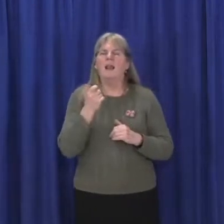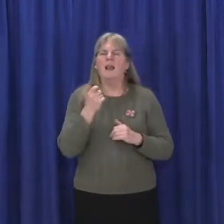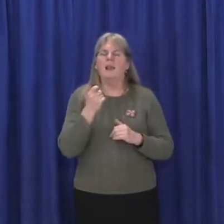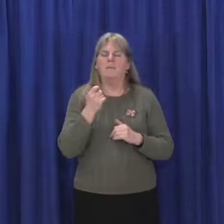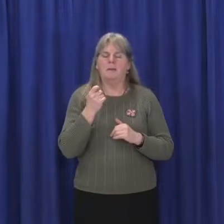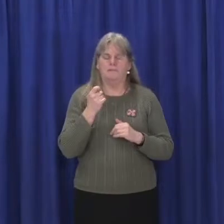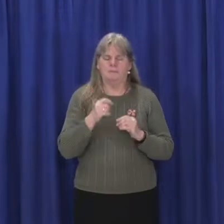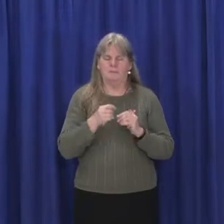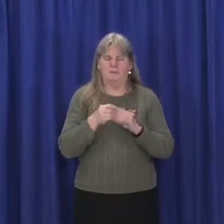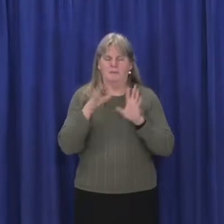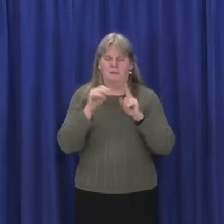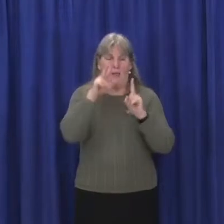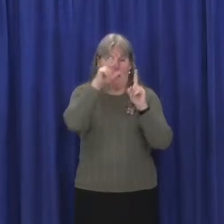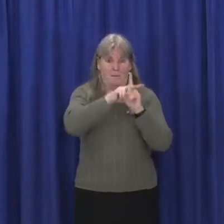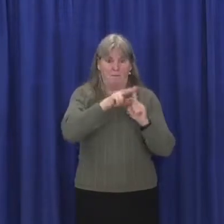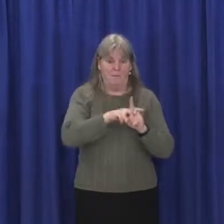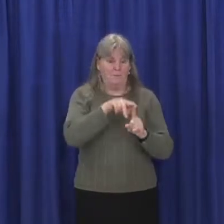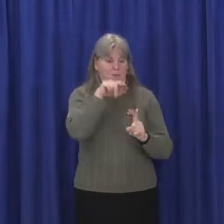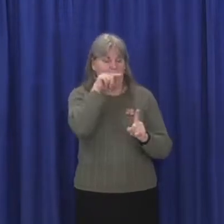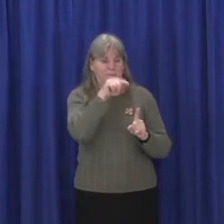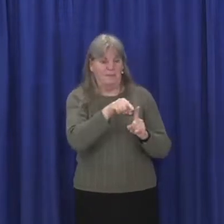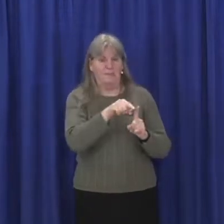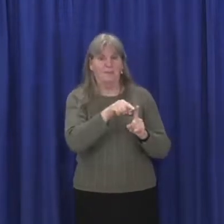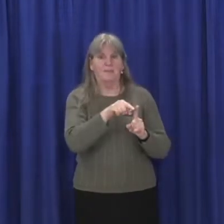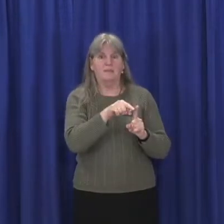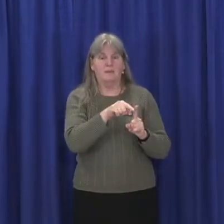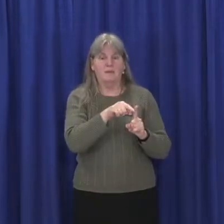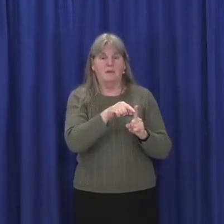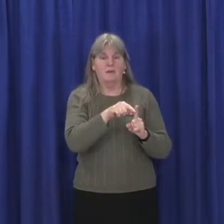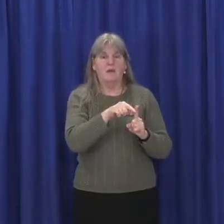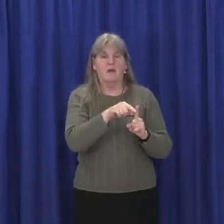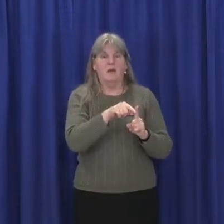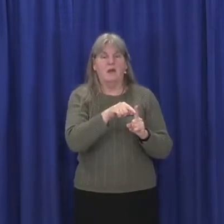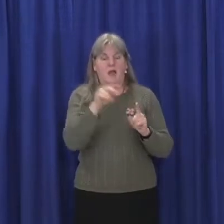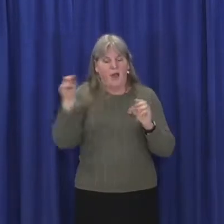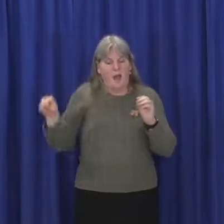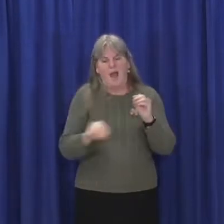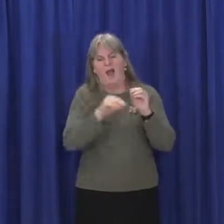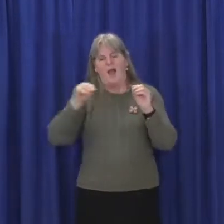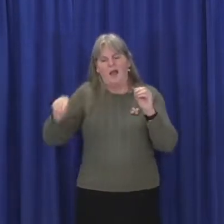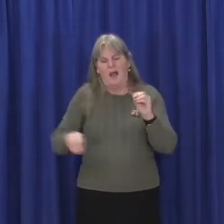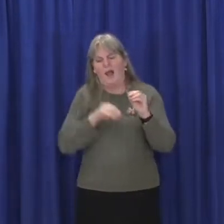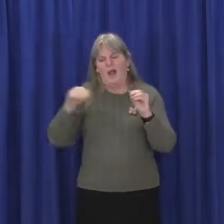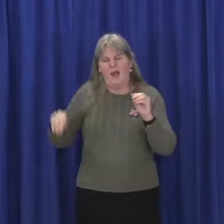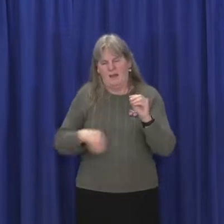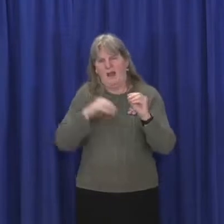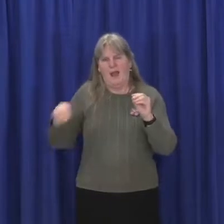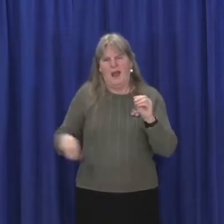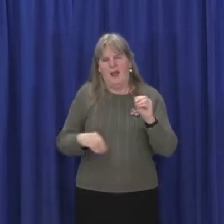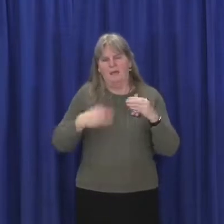Appointments are constantly-- new appointments are constantly being put online. And they're really tinkering